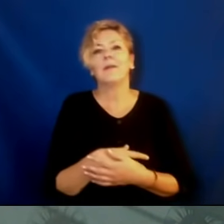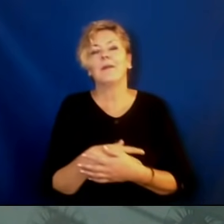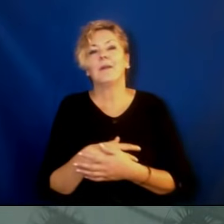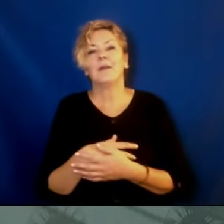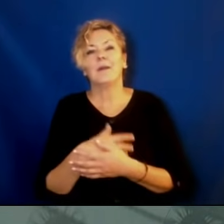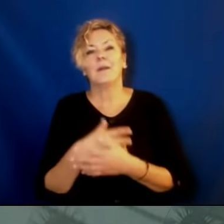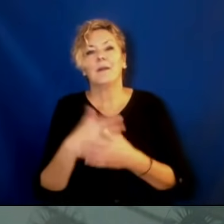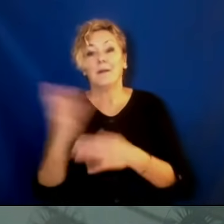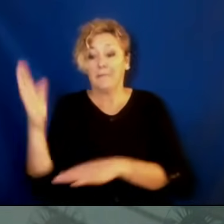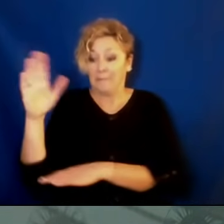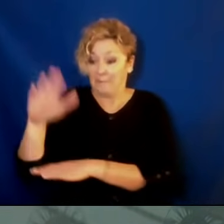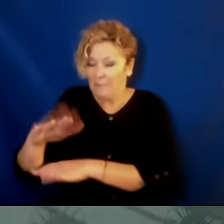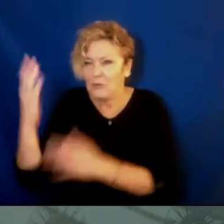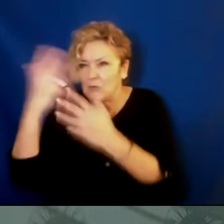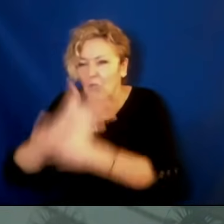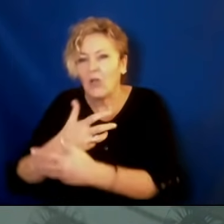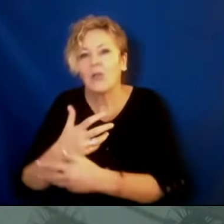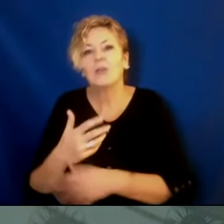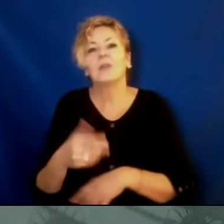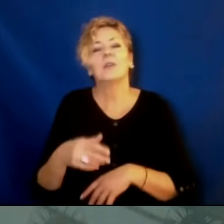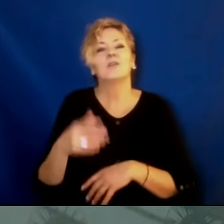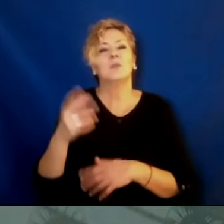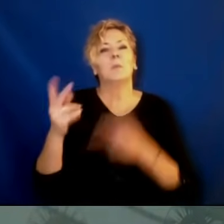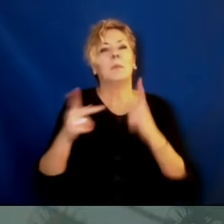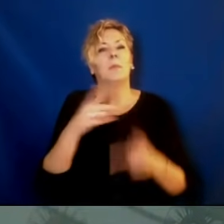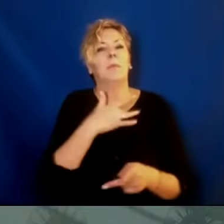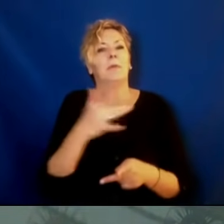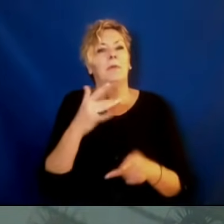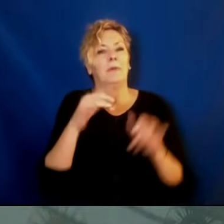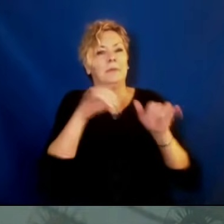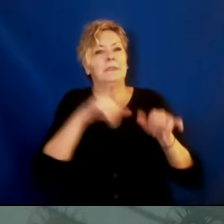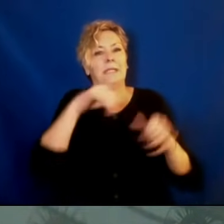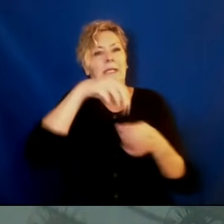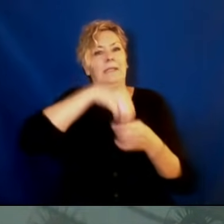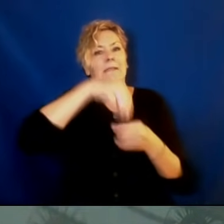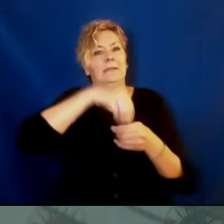Gustus and and Dr. Henry are saying is that we are in a period now